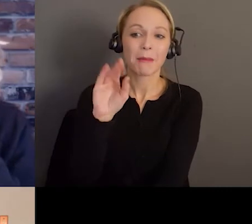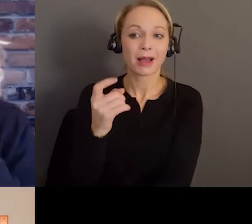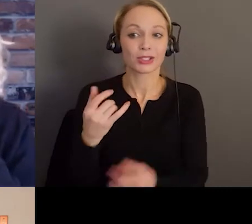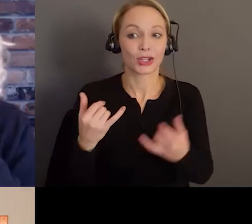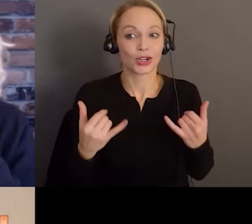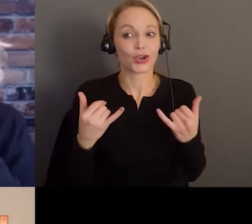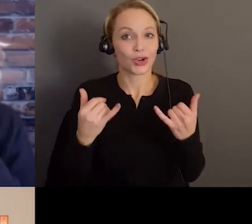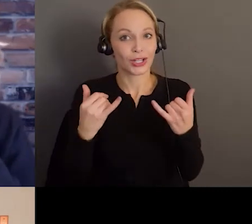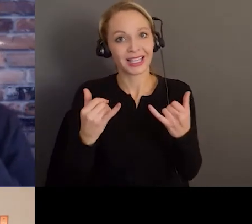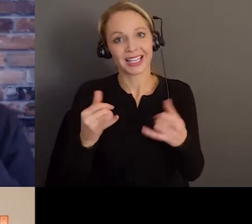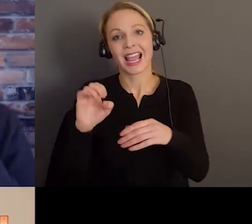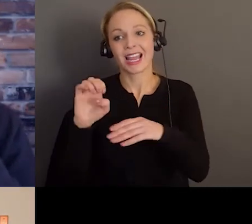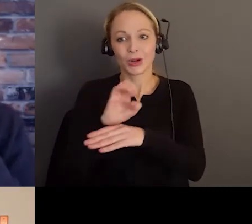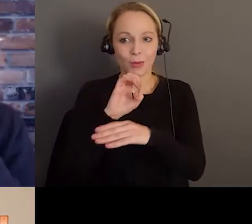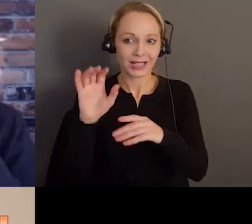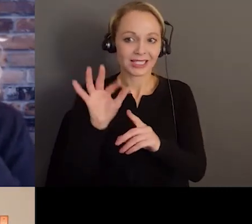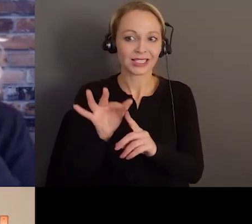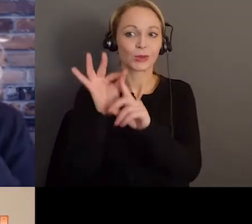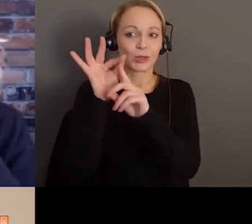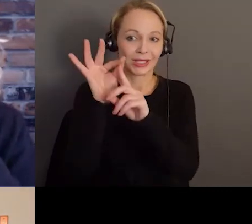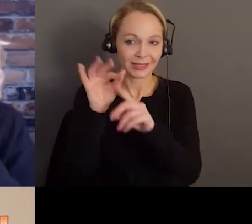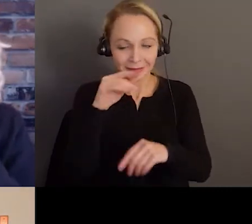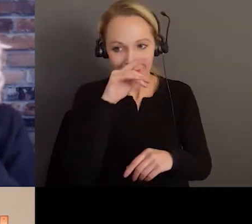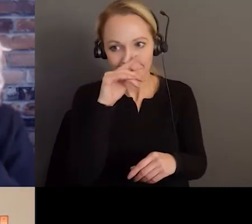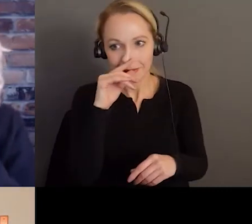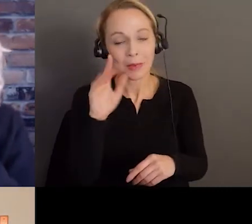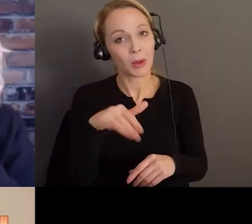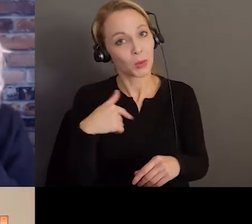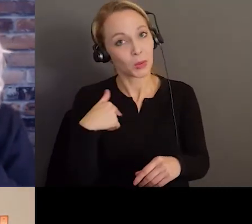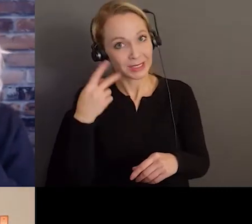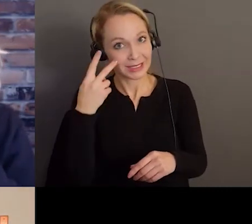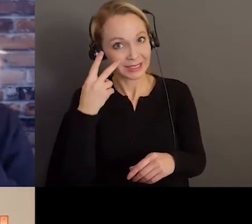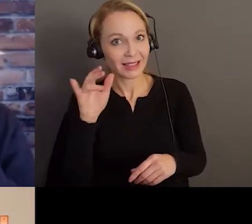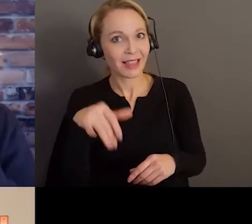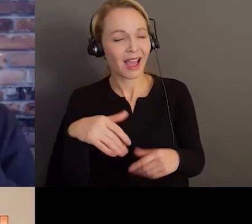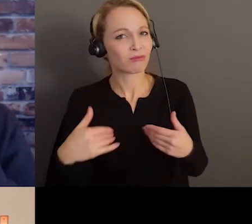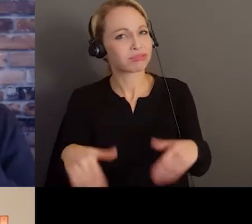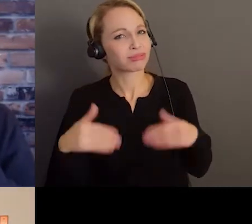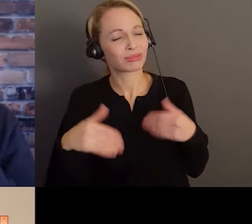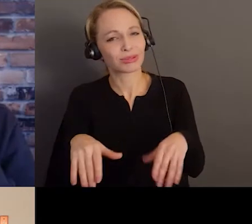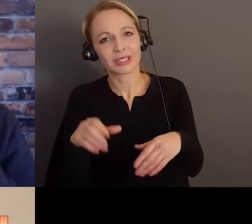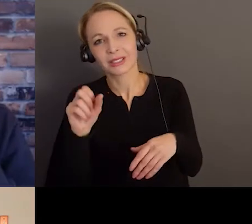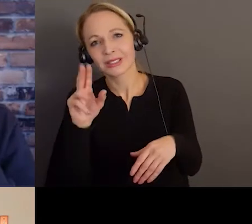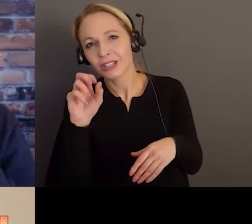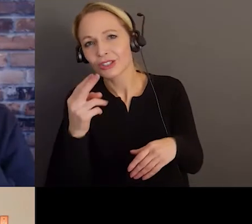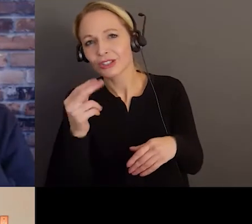BUT WE SEE IT AS SUCH AN INTEGRAL PART OF THE DEVELOPER